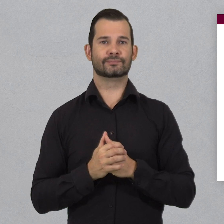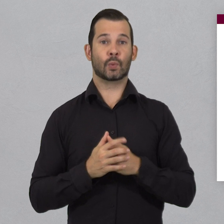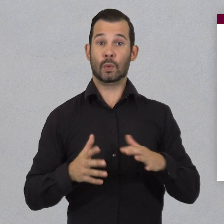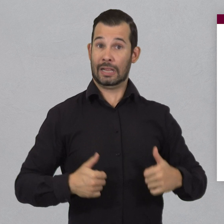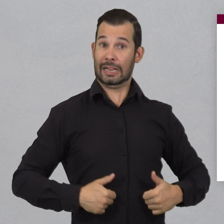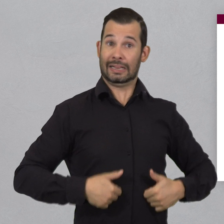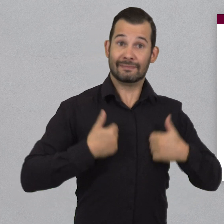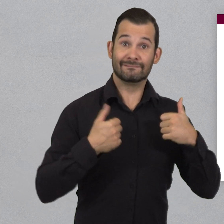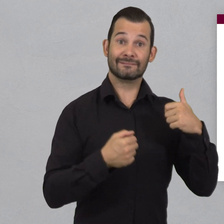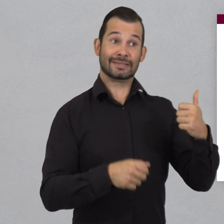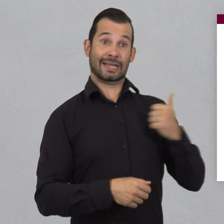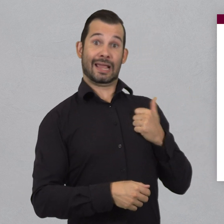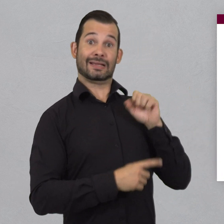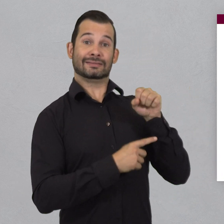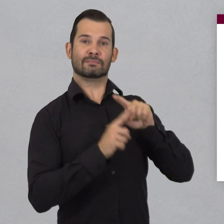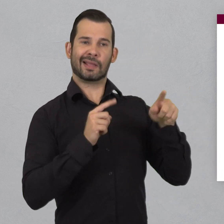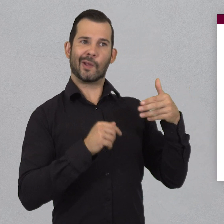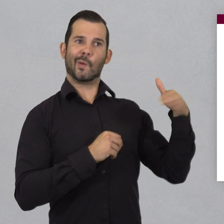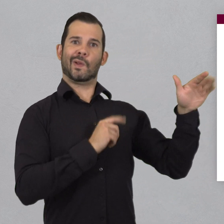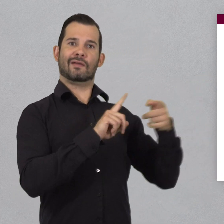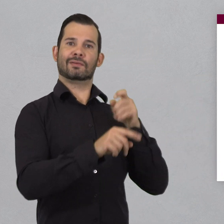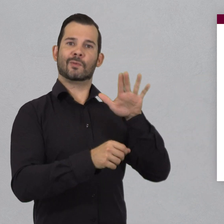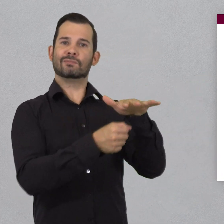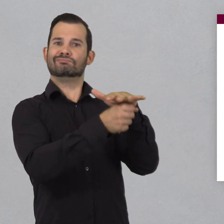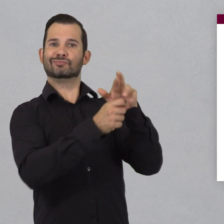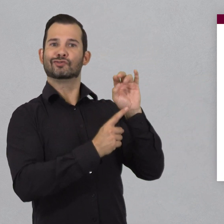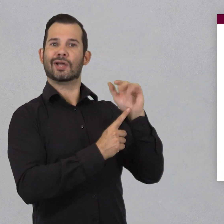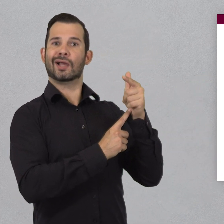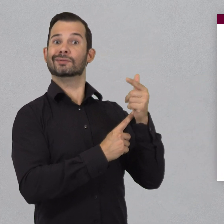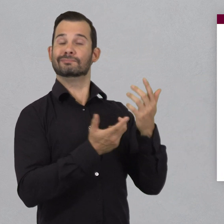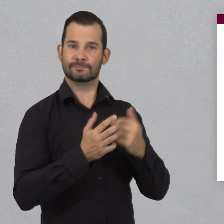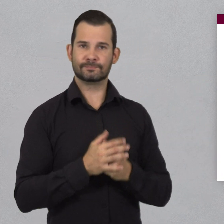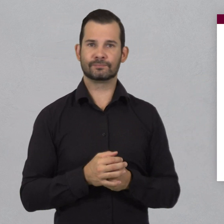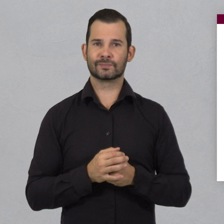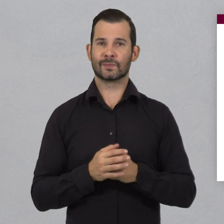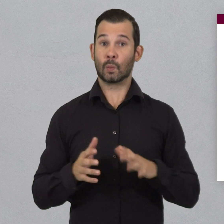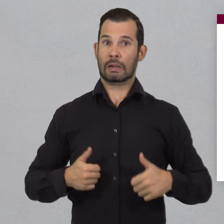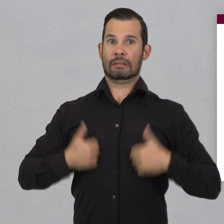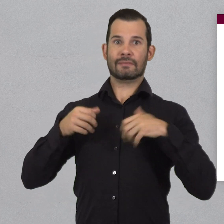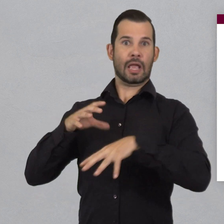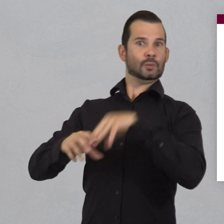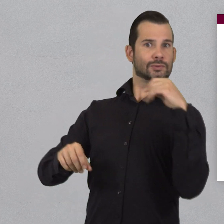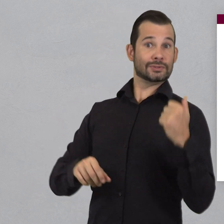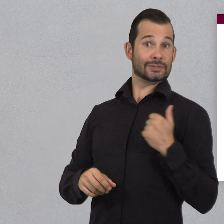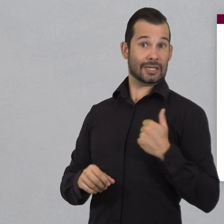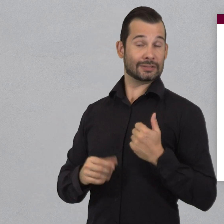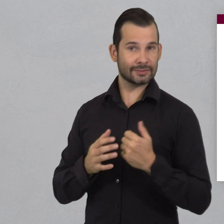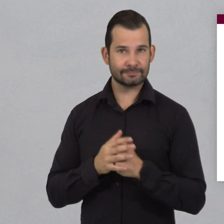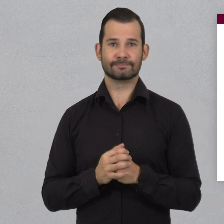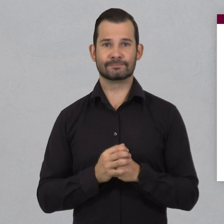· Live in Canada but are away from your riding · Live outside Canada